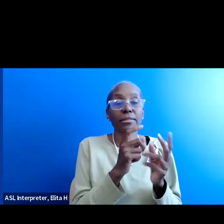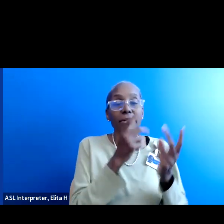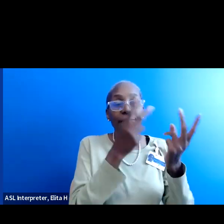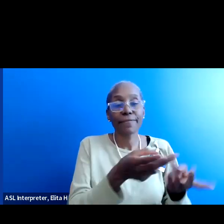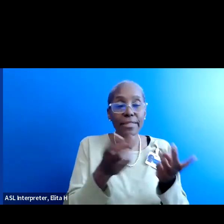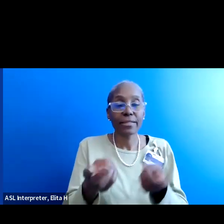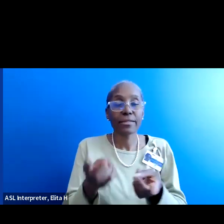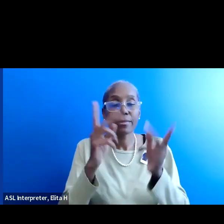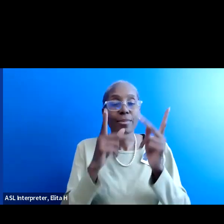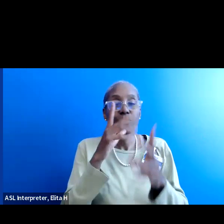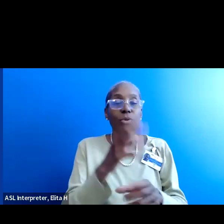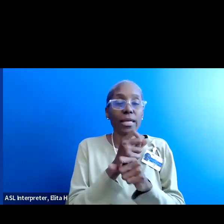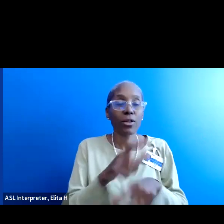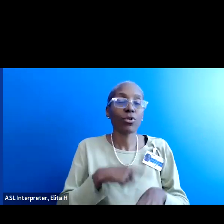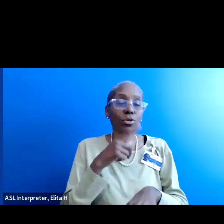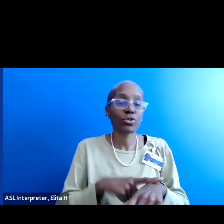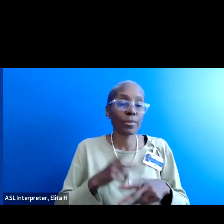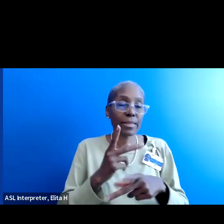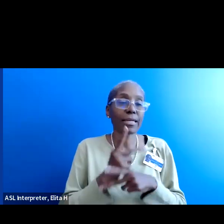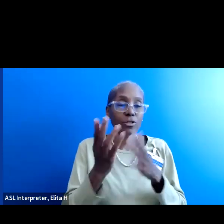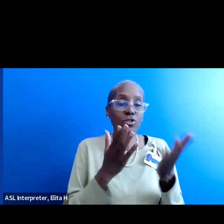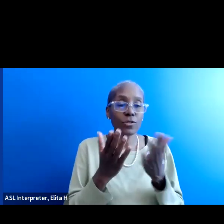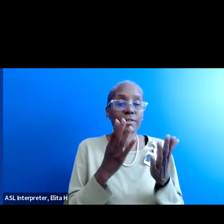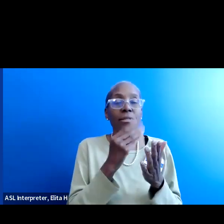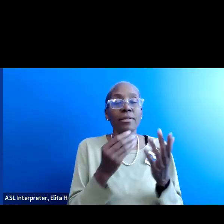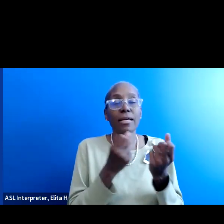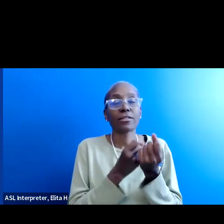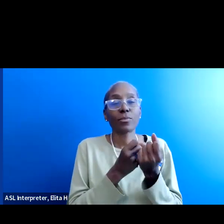that receive long-term care services and supports in their own home.